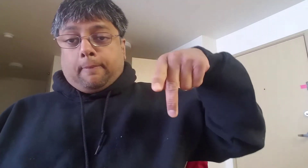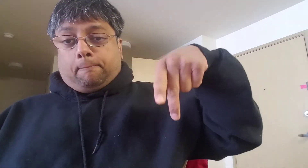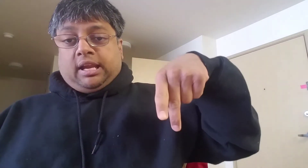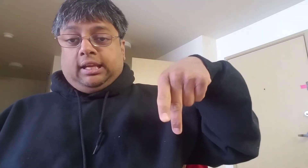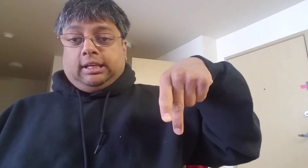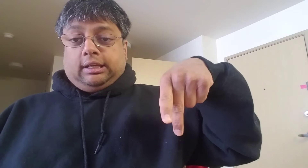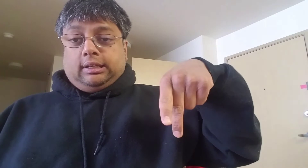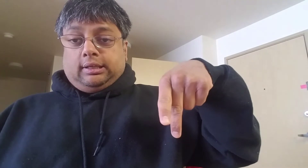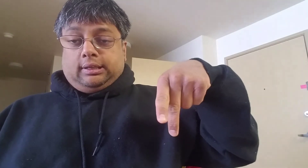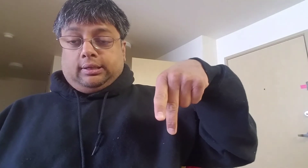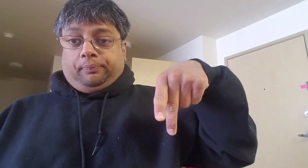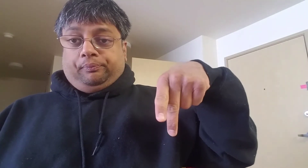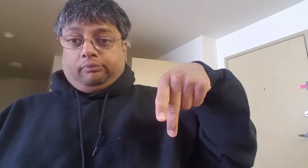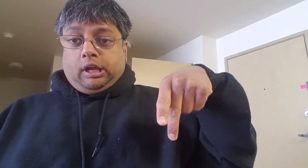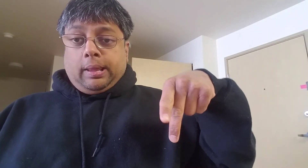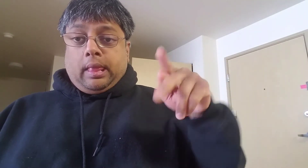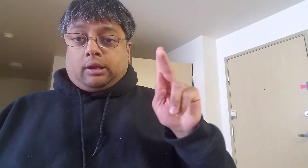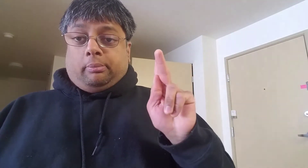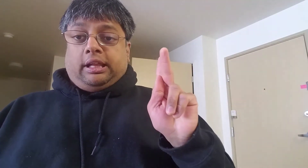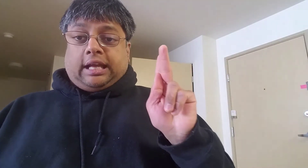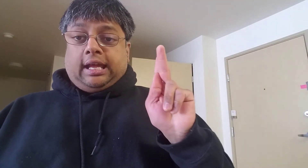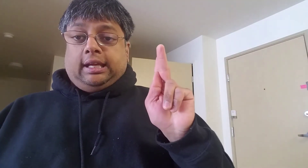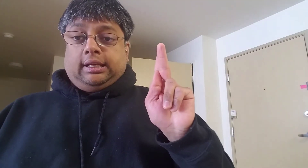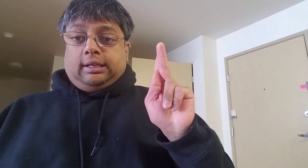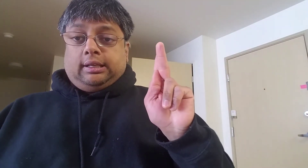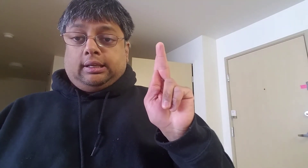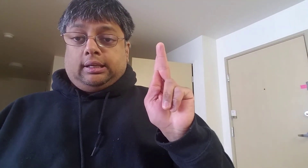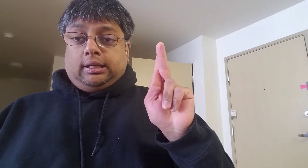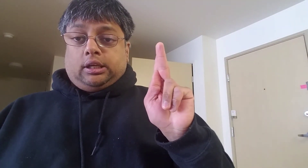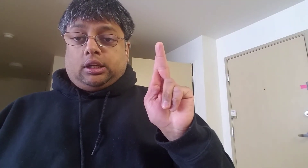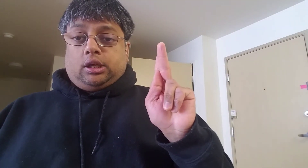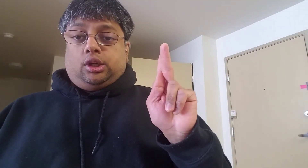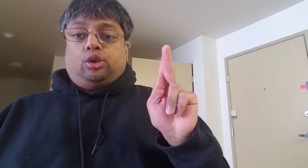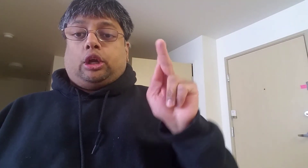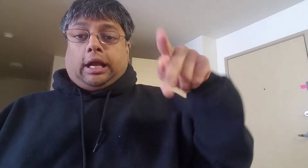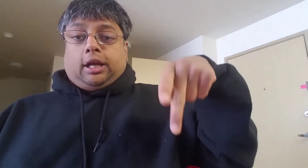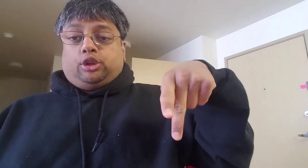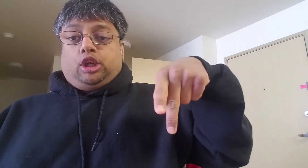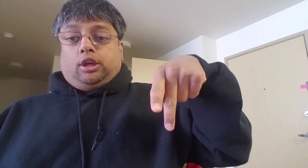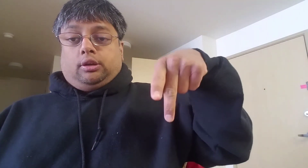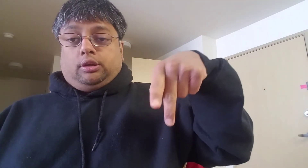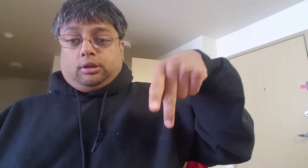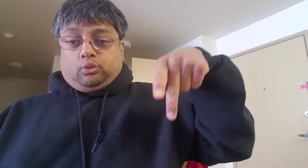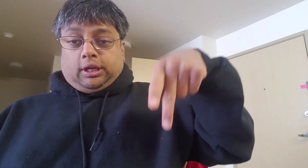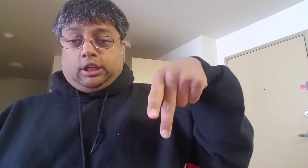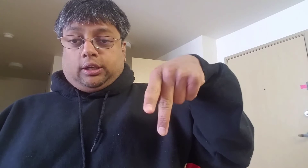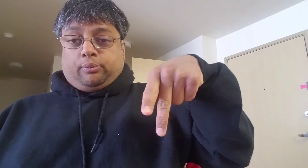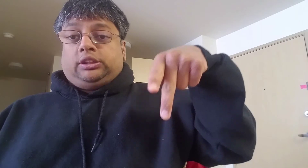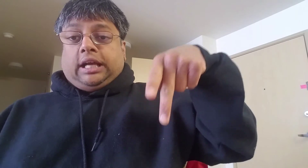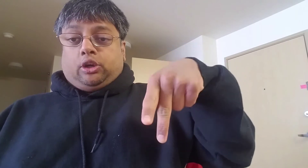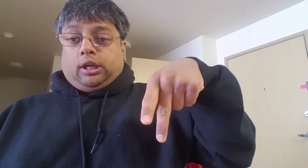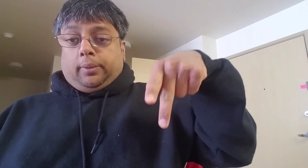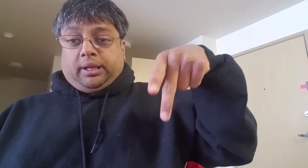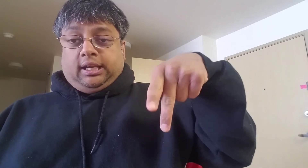"P" The "P" looks like the "K" but pointing down.